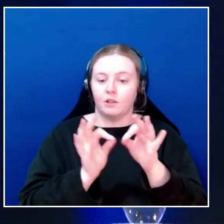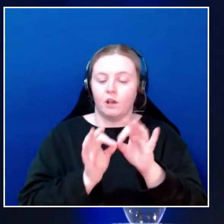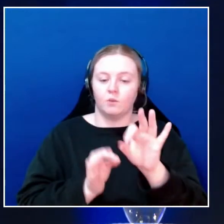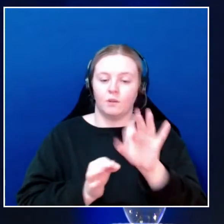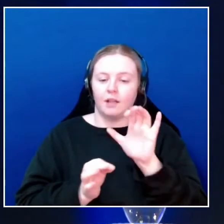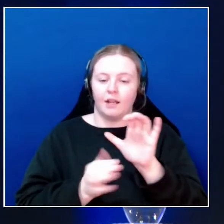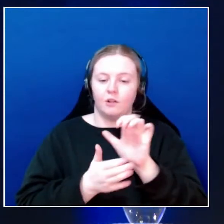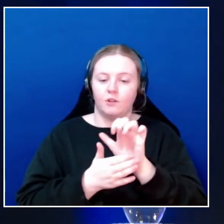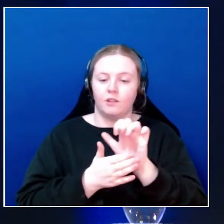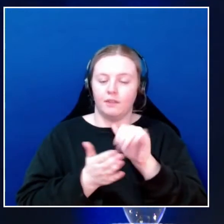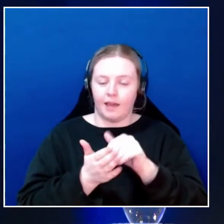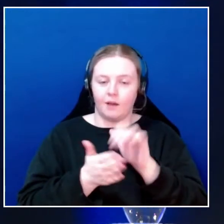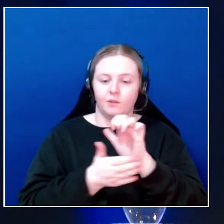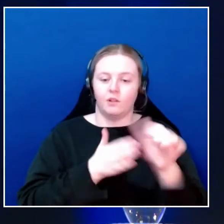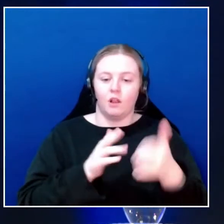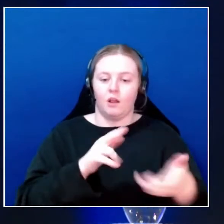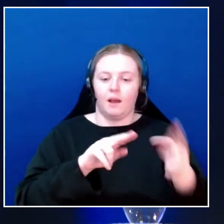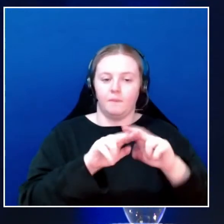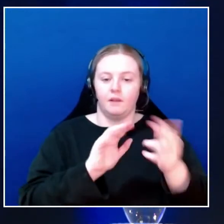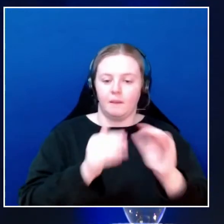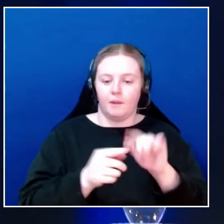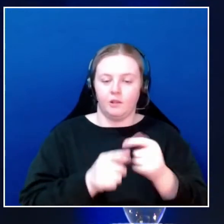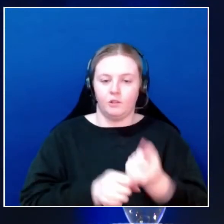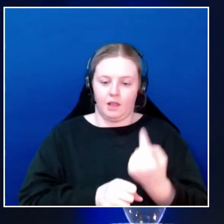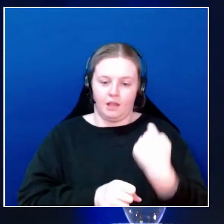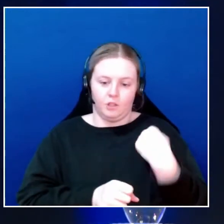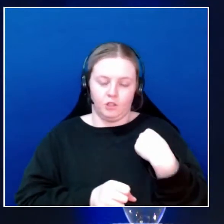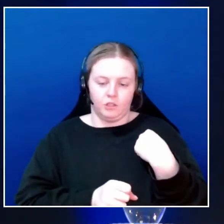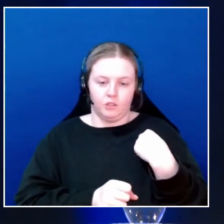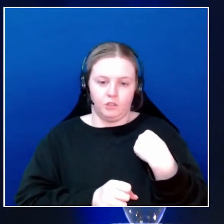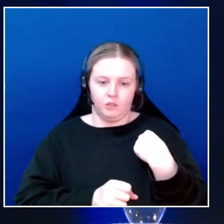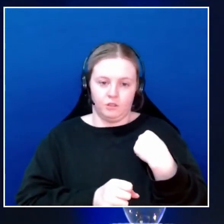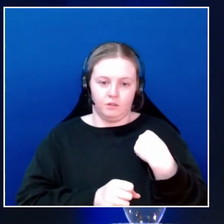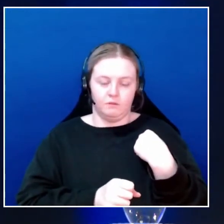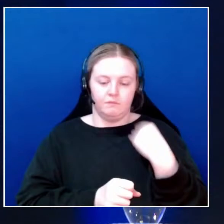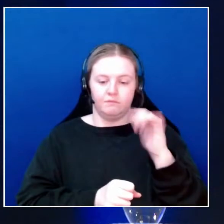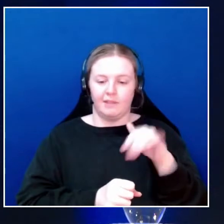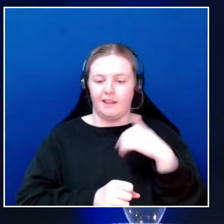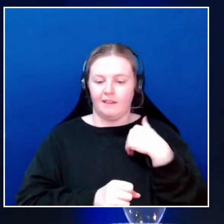The increase was mainly driven by a shore infrastructure project and inflation.